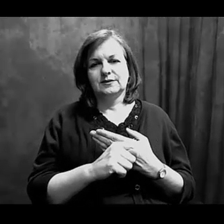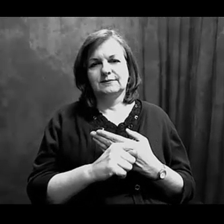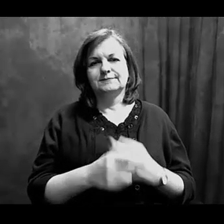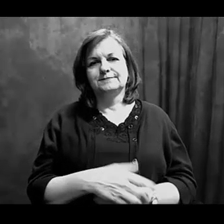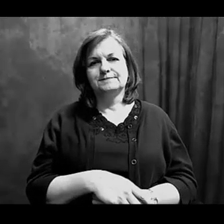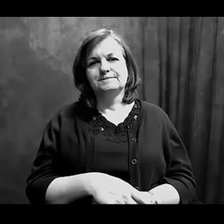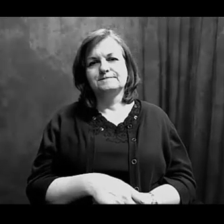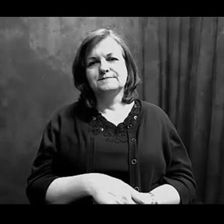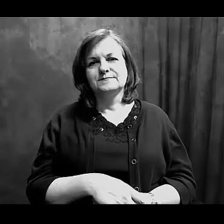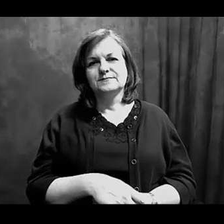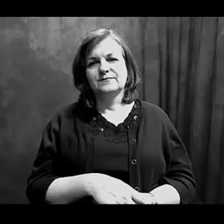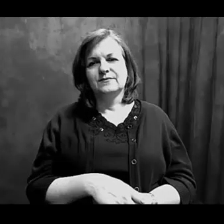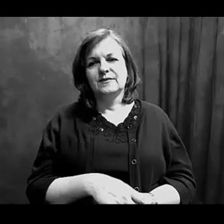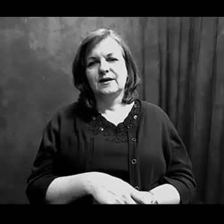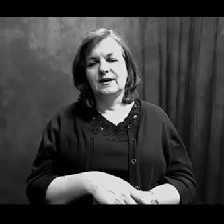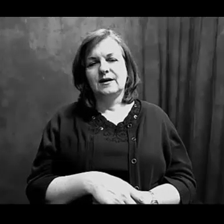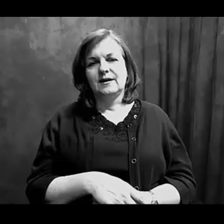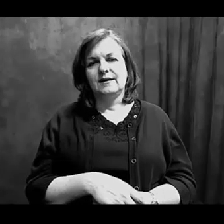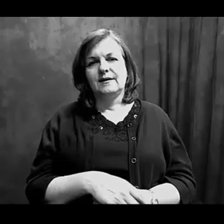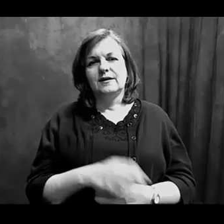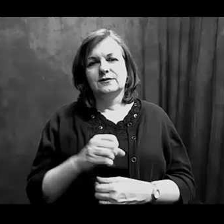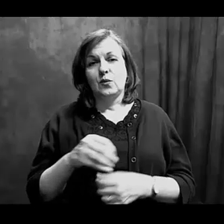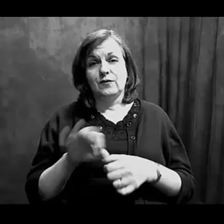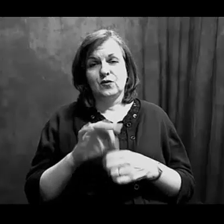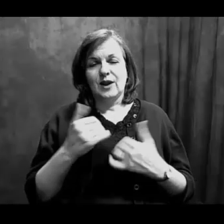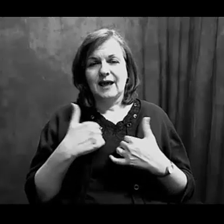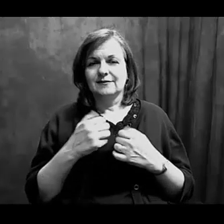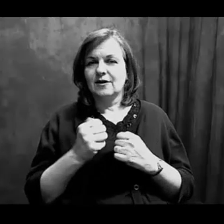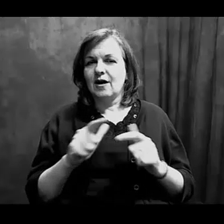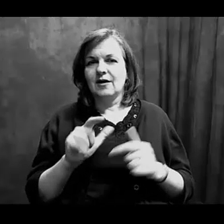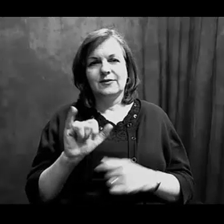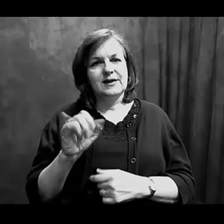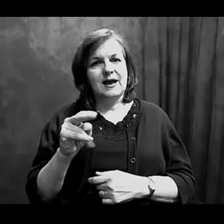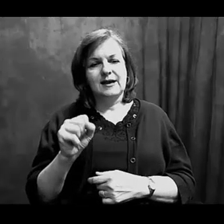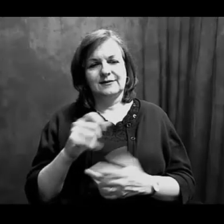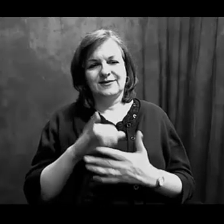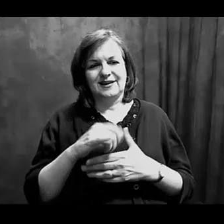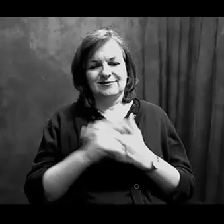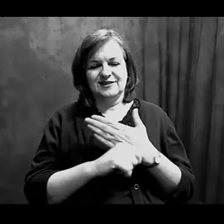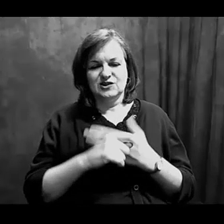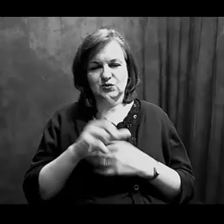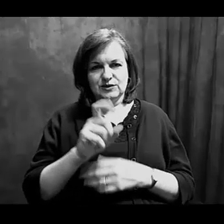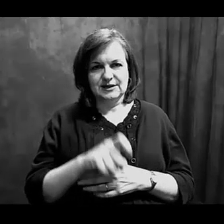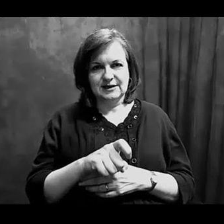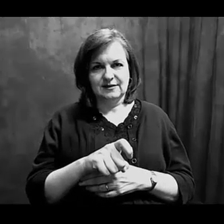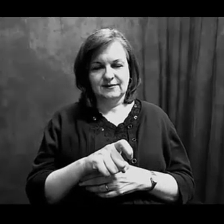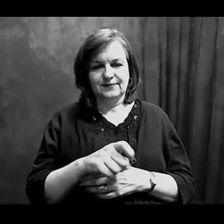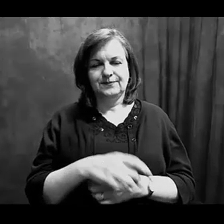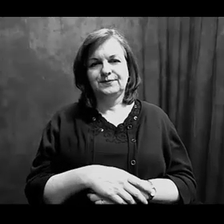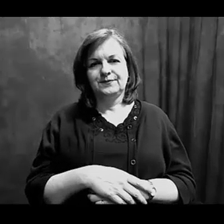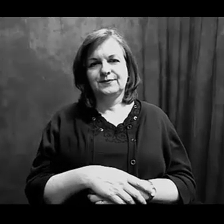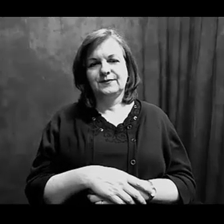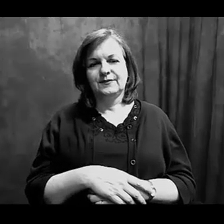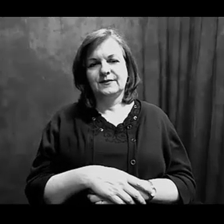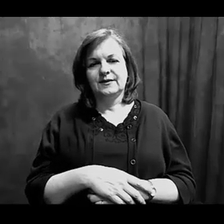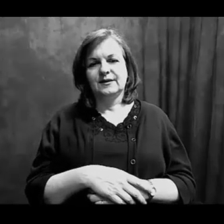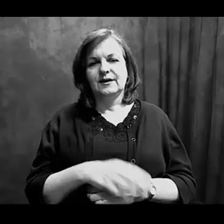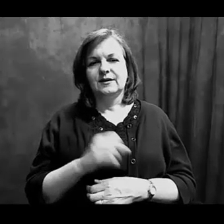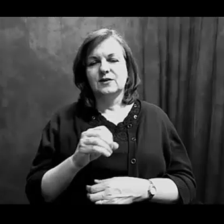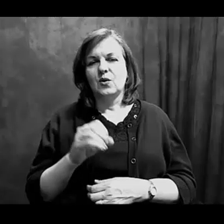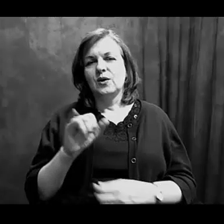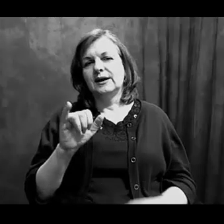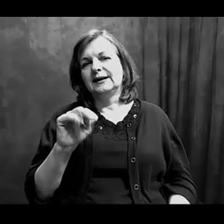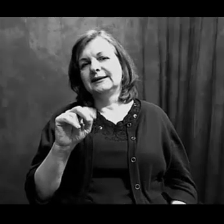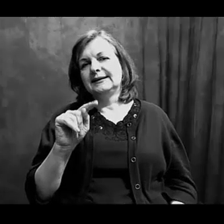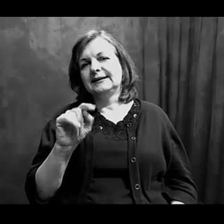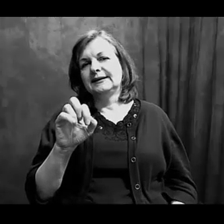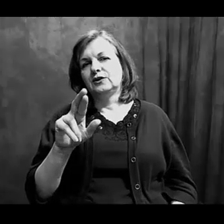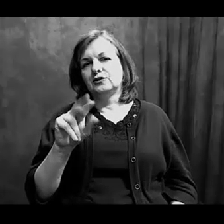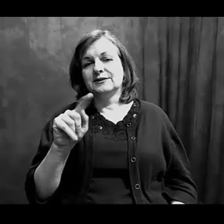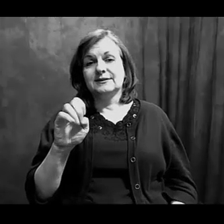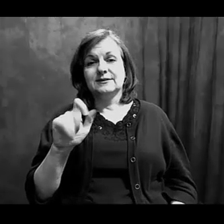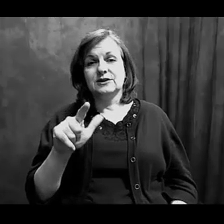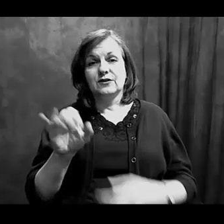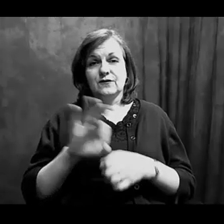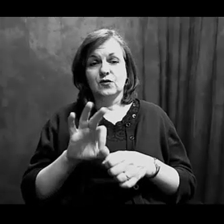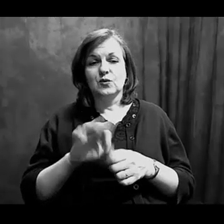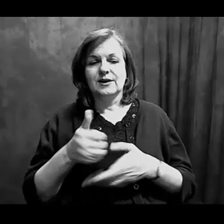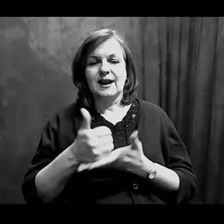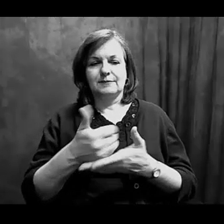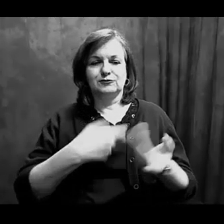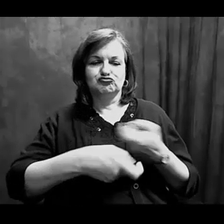with this fluid that contains all of the ions that it needs so they're going to exchange substances with that interstitial fluid and from